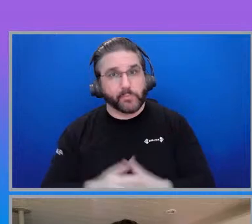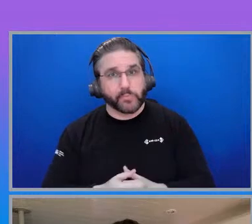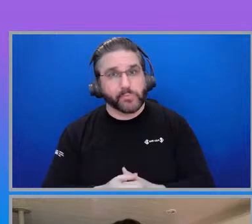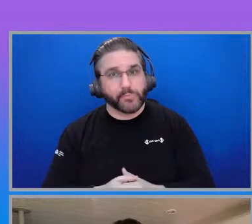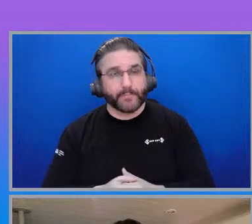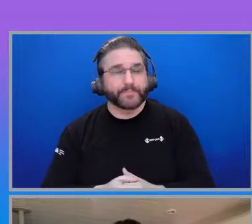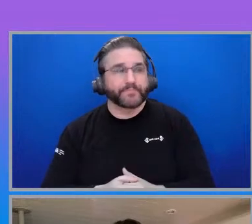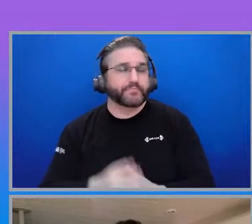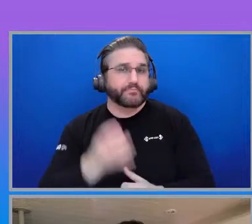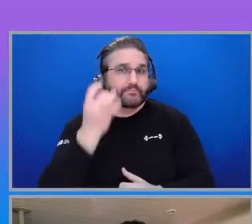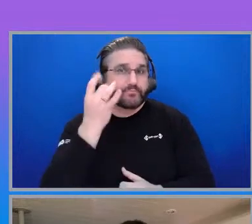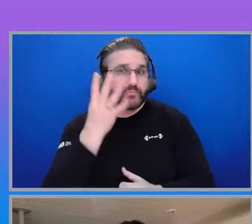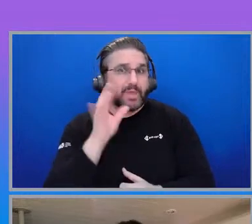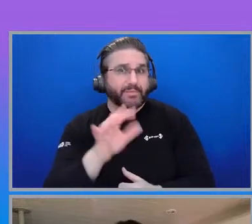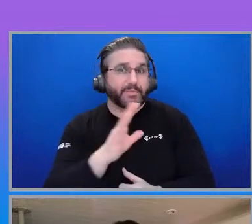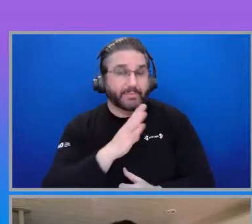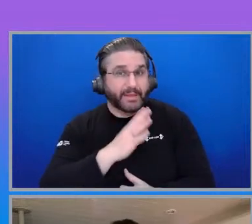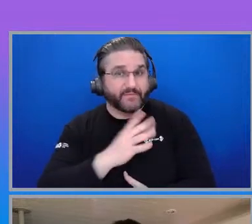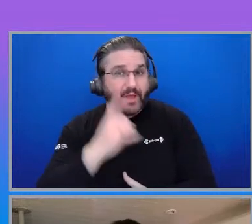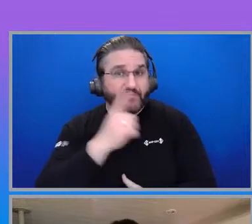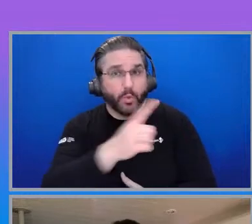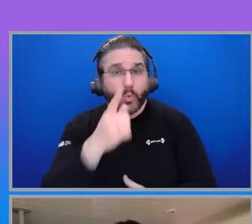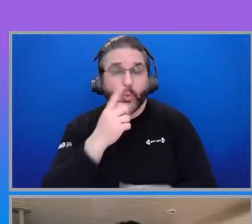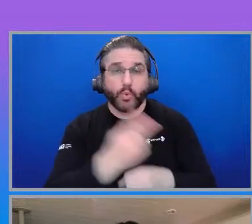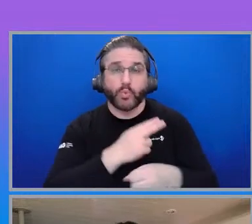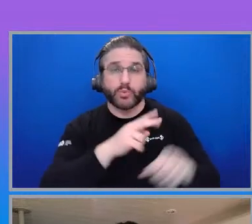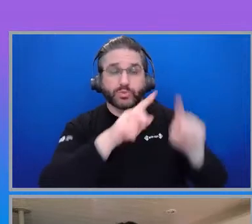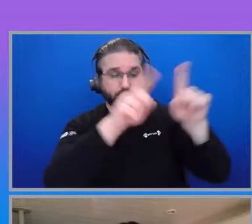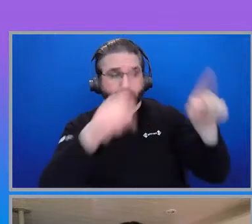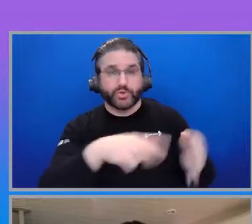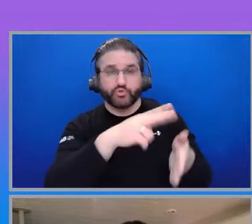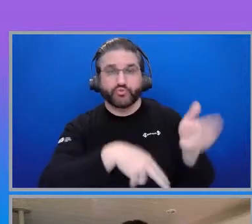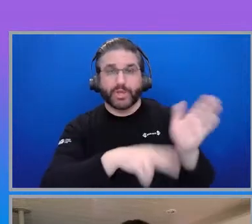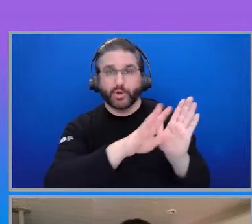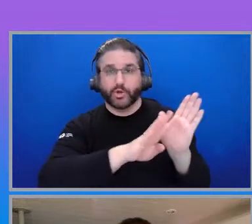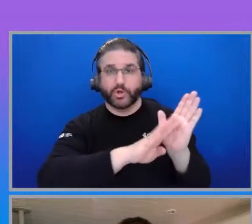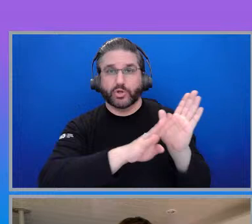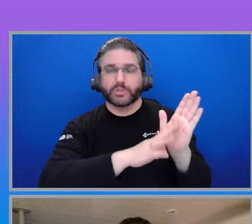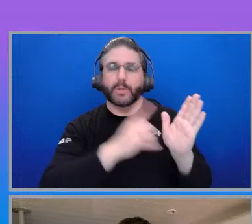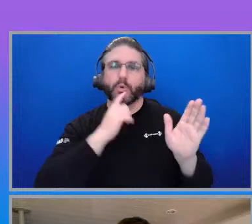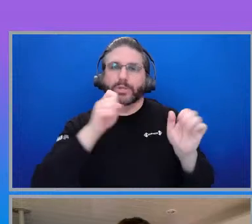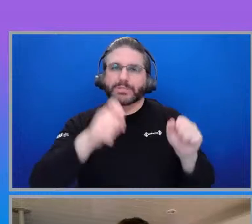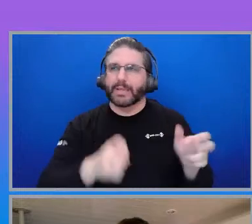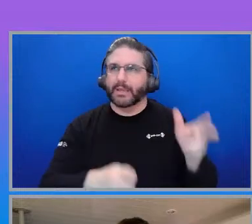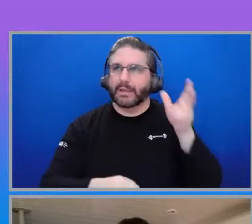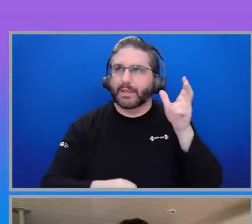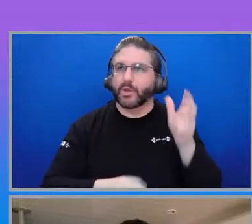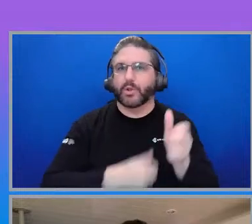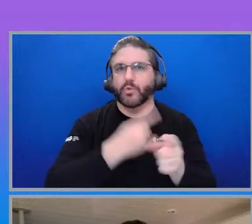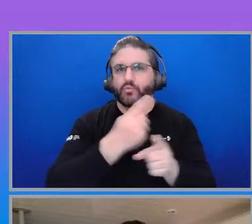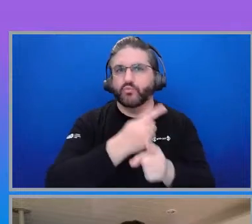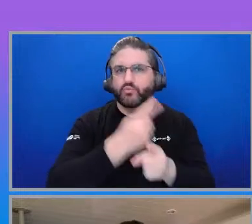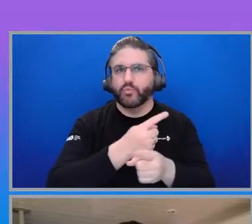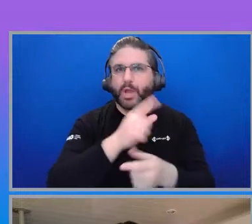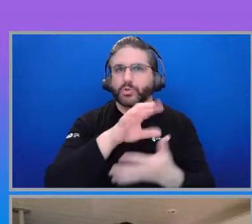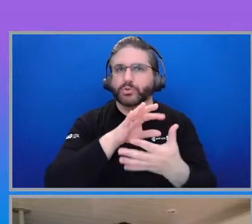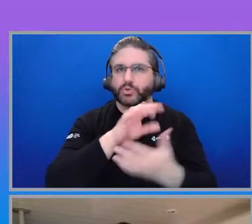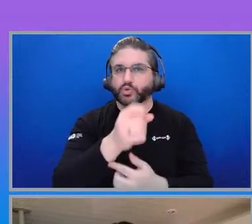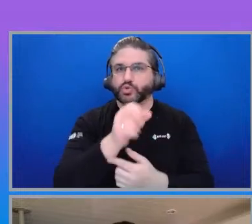would be fine for screen reader users, because they would still get the source in a logical